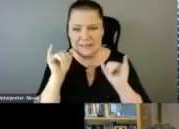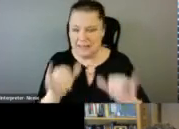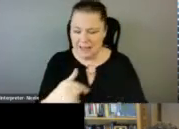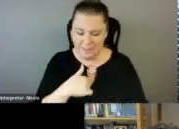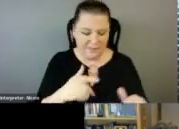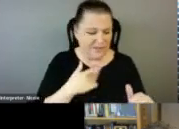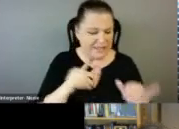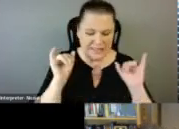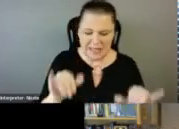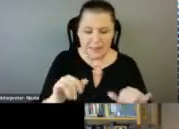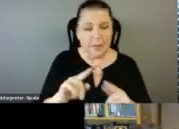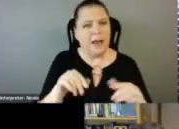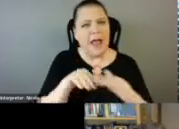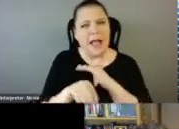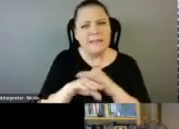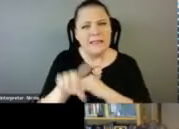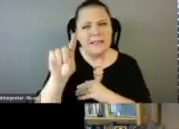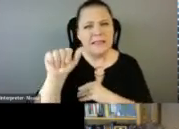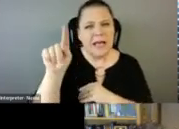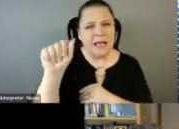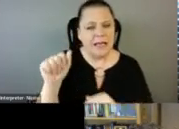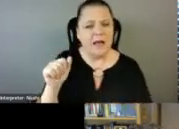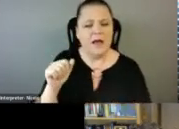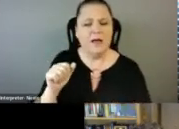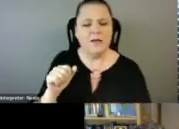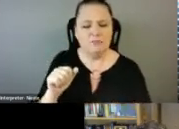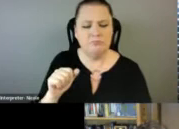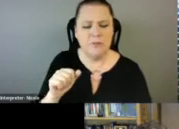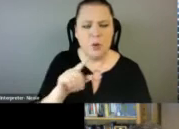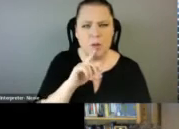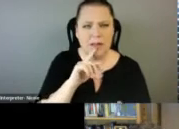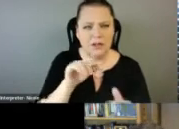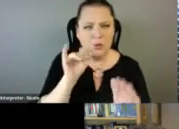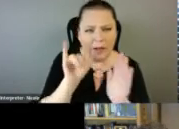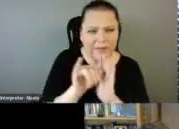accessing the data to identify the gap. issues has been an area of focus for the recovery